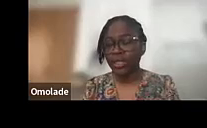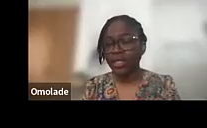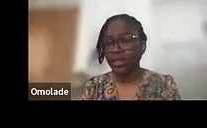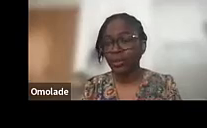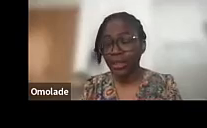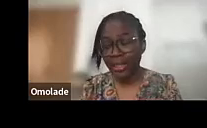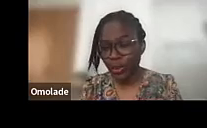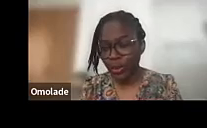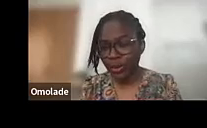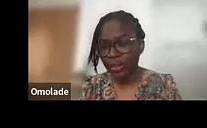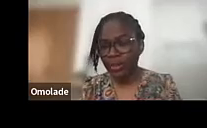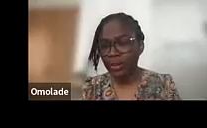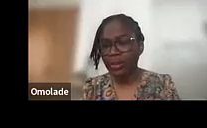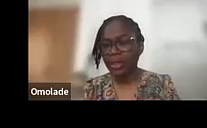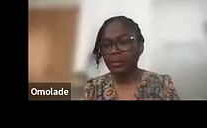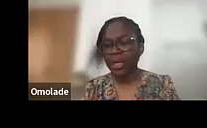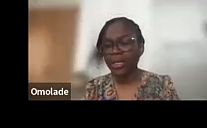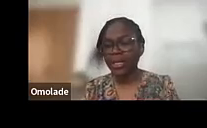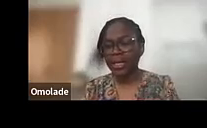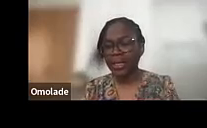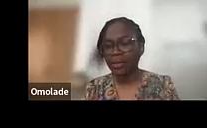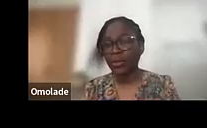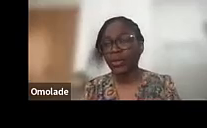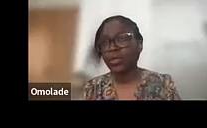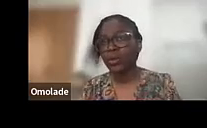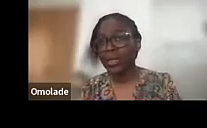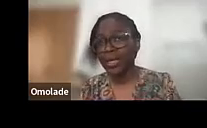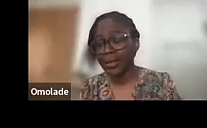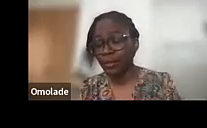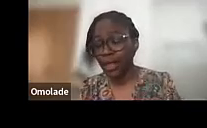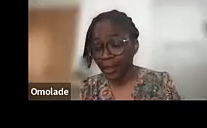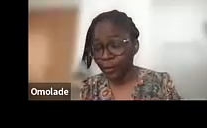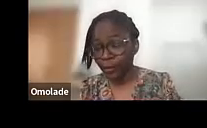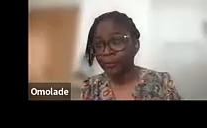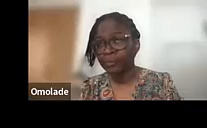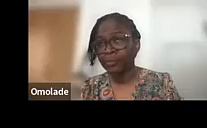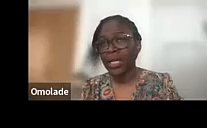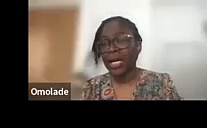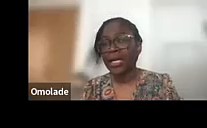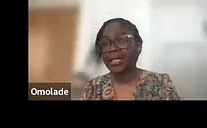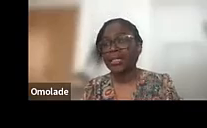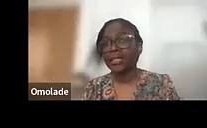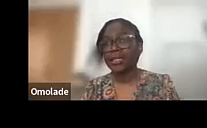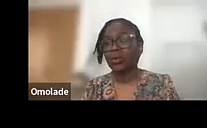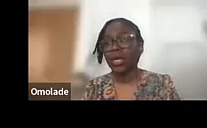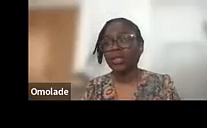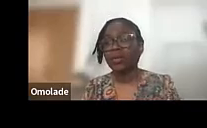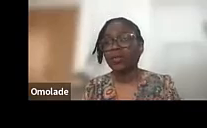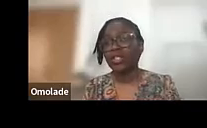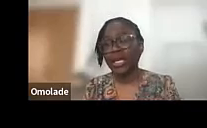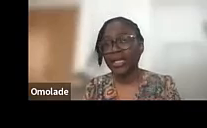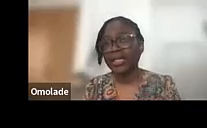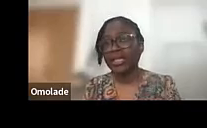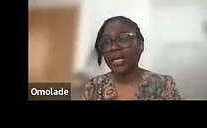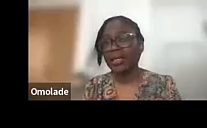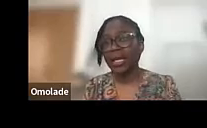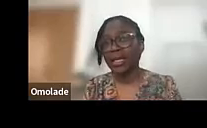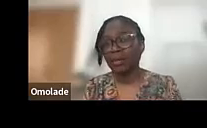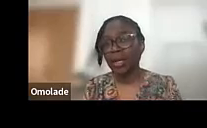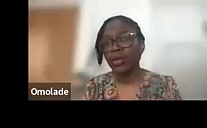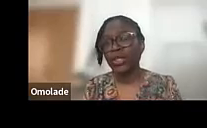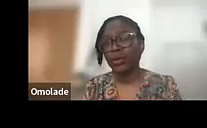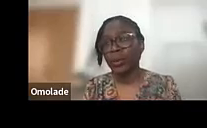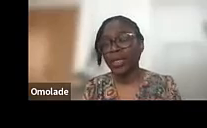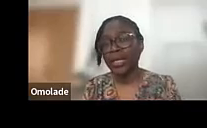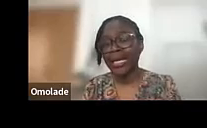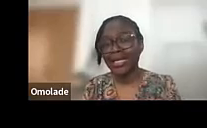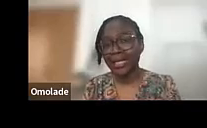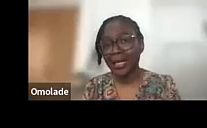responses often miss the culturally rooted support networks that many ethnic minority women rely on, and while some of the challenges that ethnic